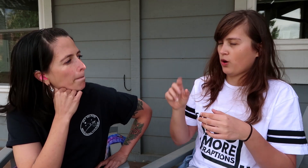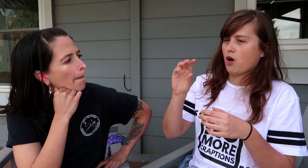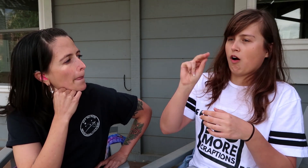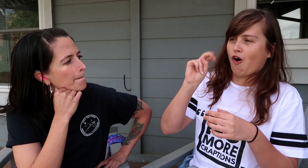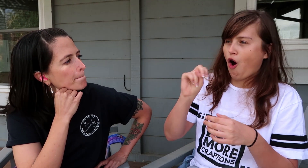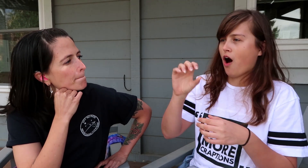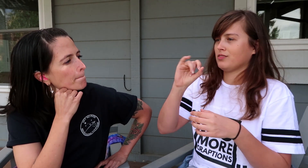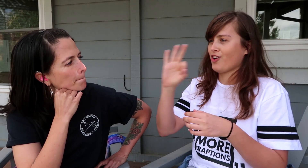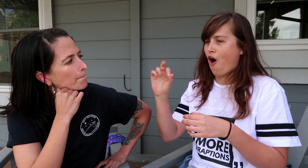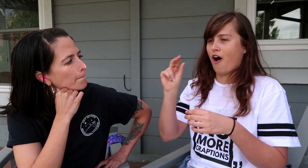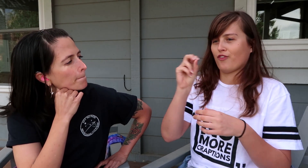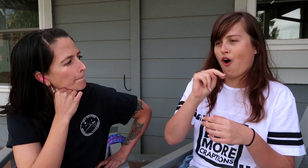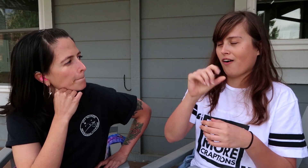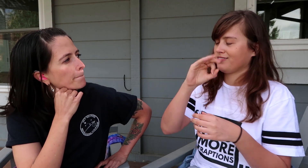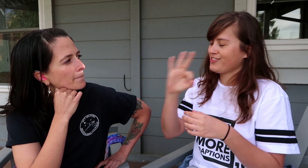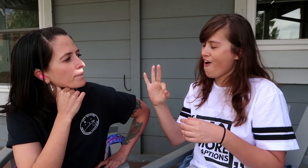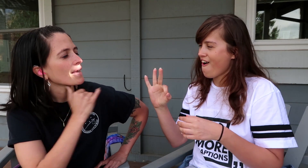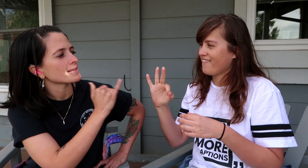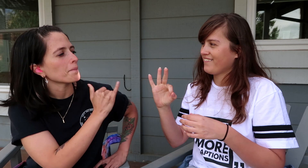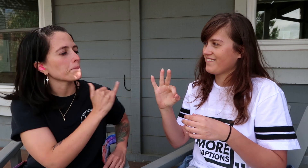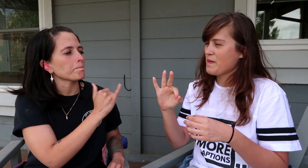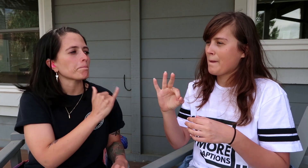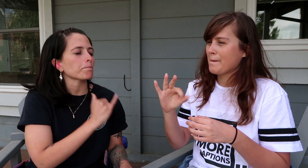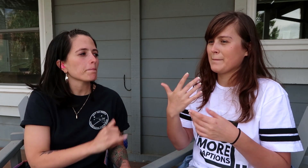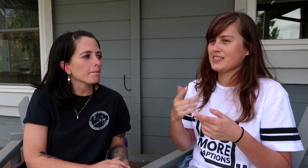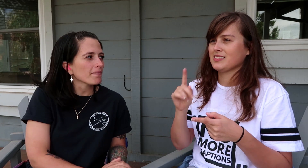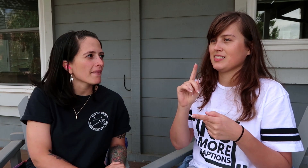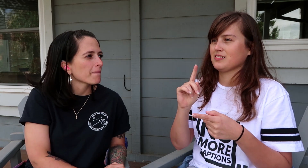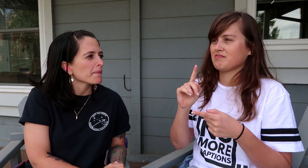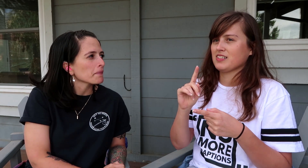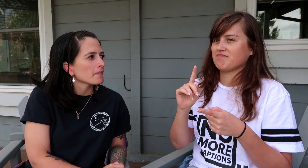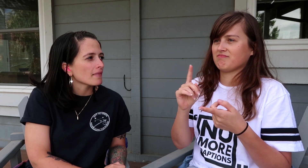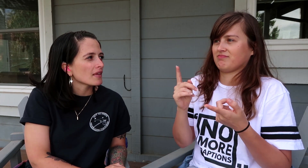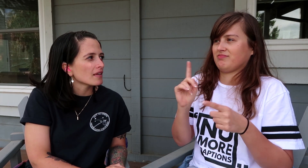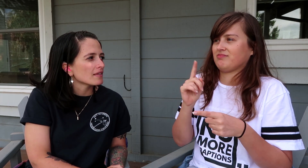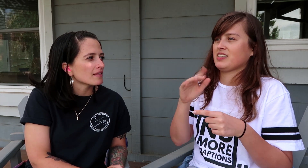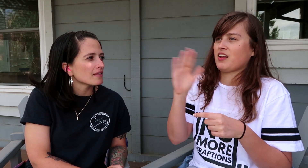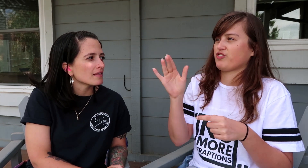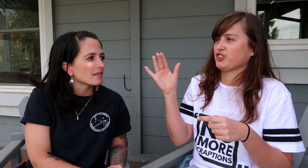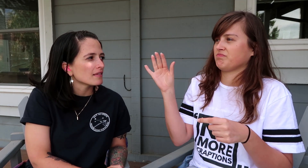on and off and on and off J: yeah, I did too. R: But, it never...